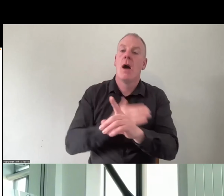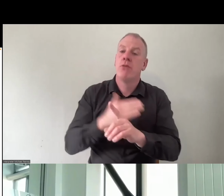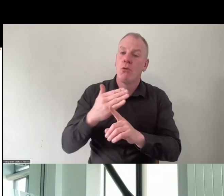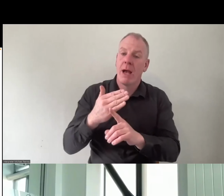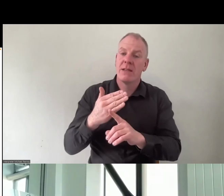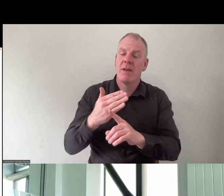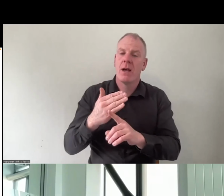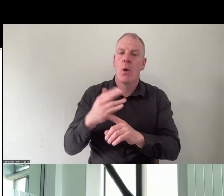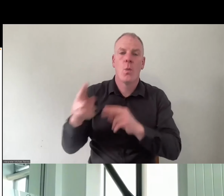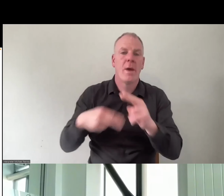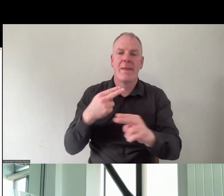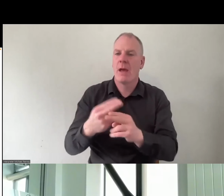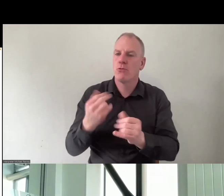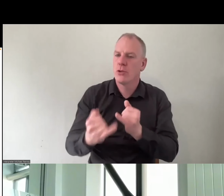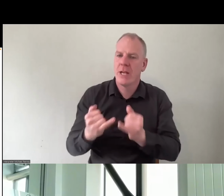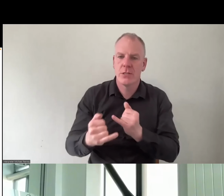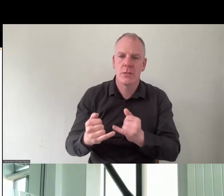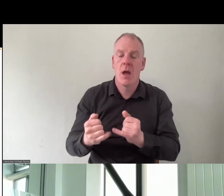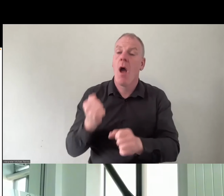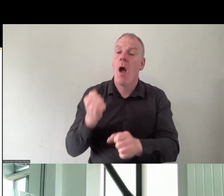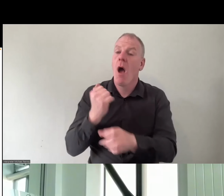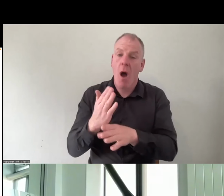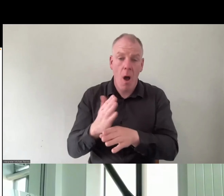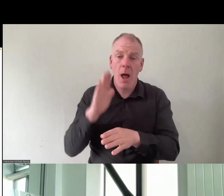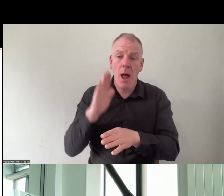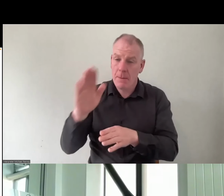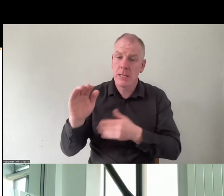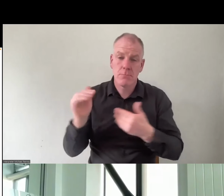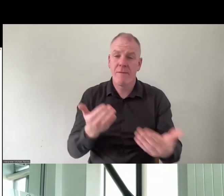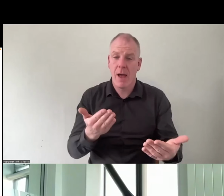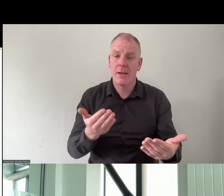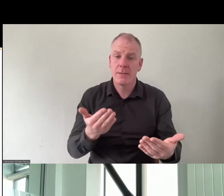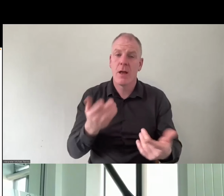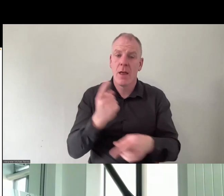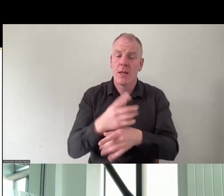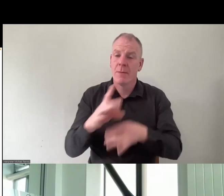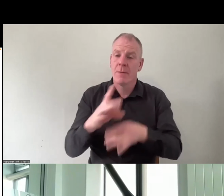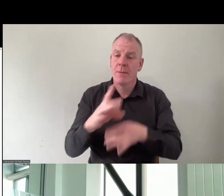so it demands the adaption of all measures that are necessary to ensure accessibility